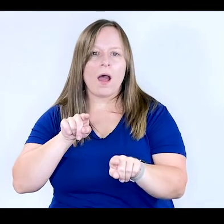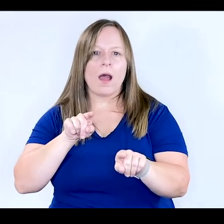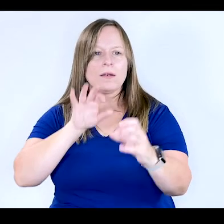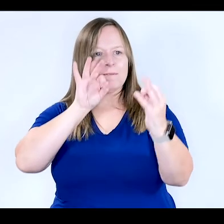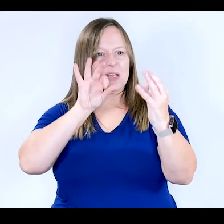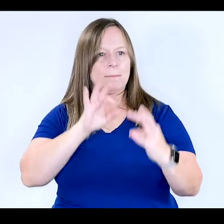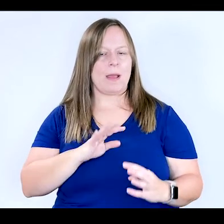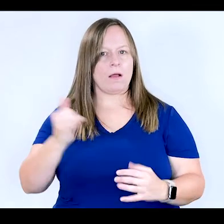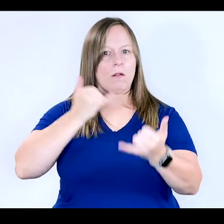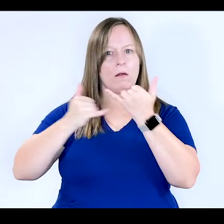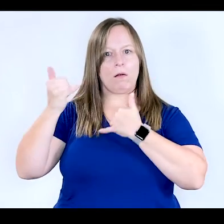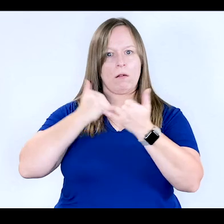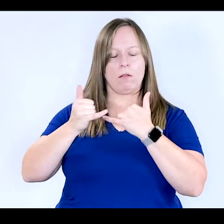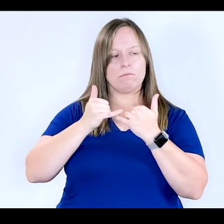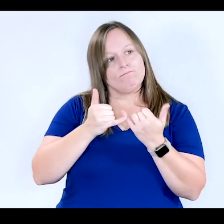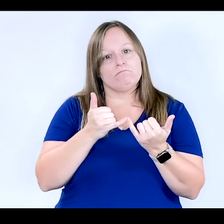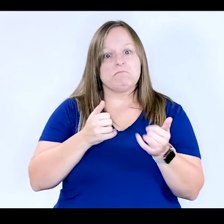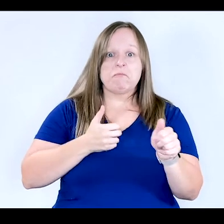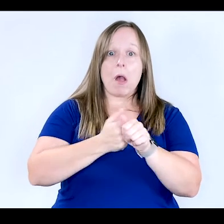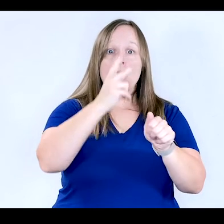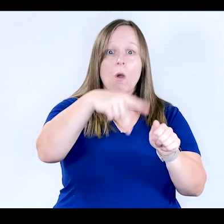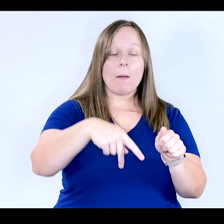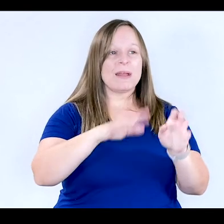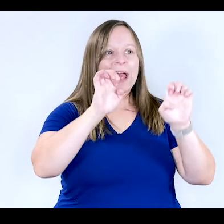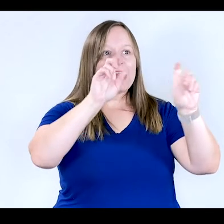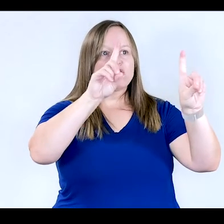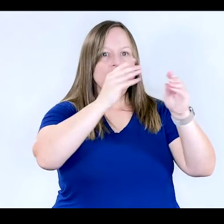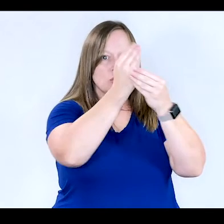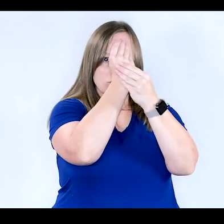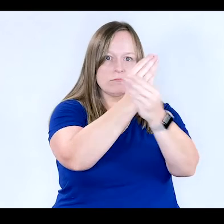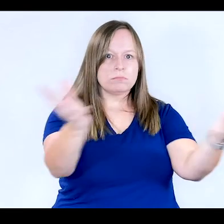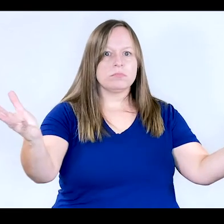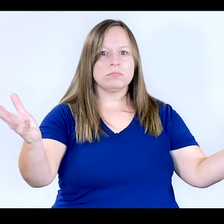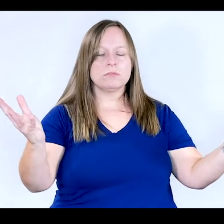feedback that we get from our folks and the education piece. Educating the